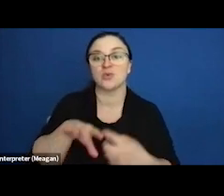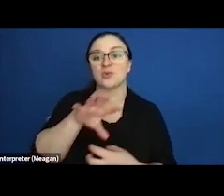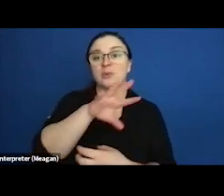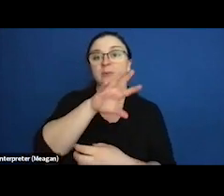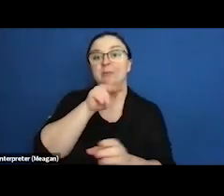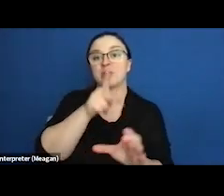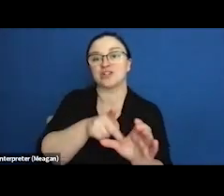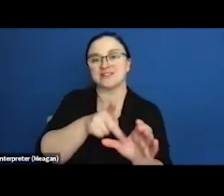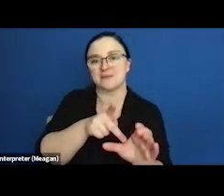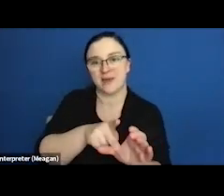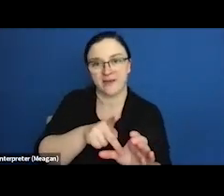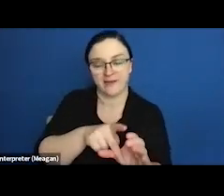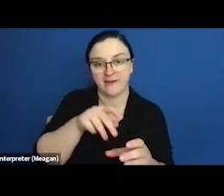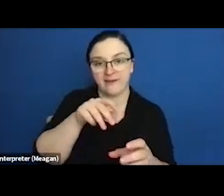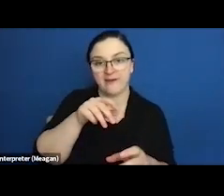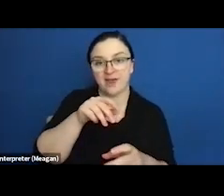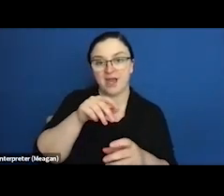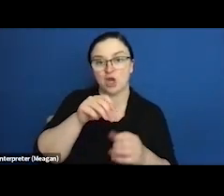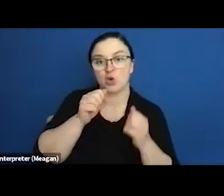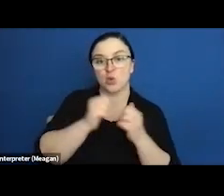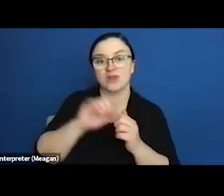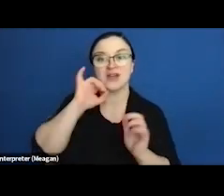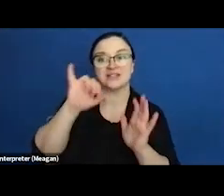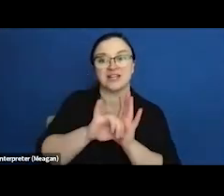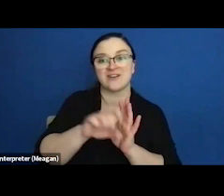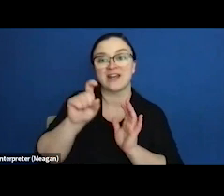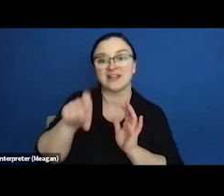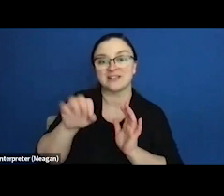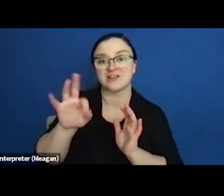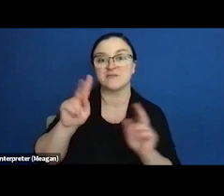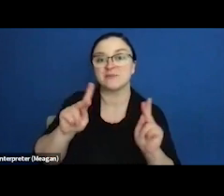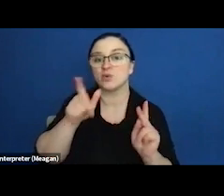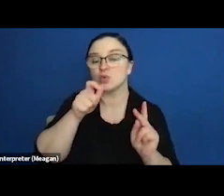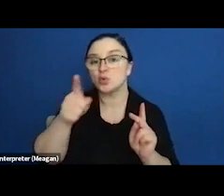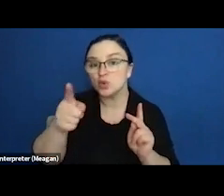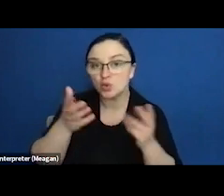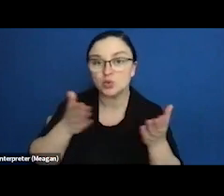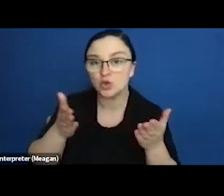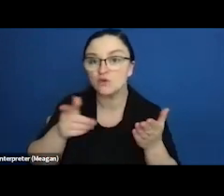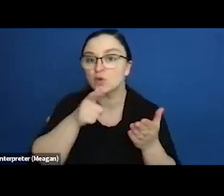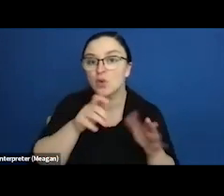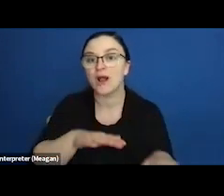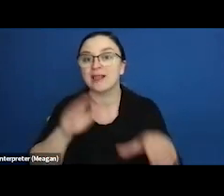in identifying the needs of the folks that you're serving who are exiting homelessness